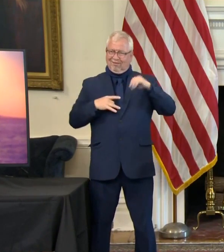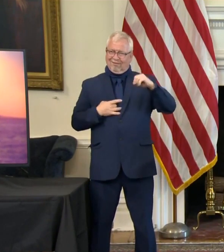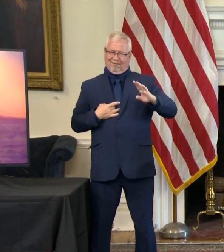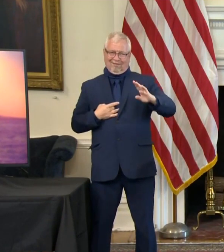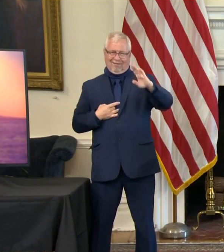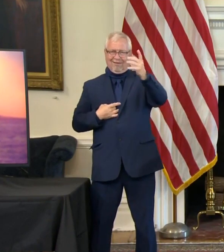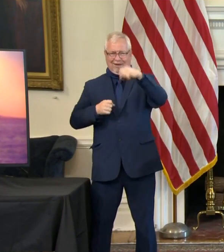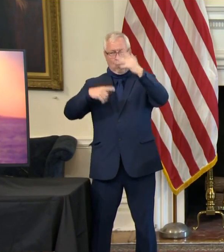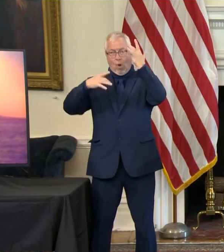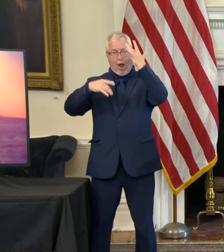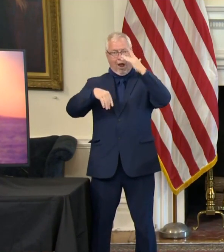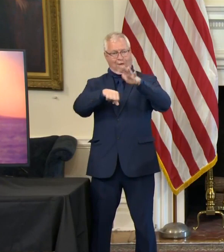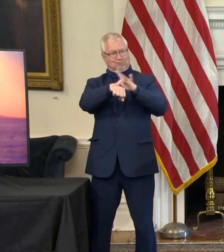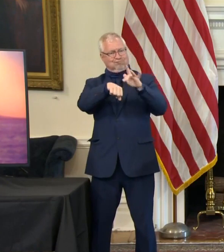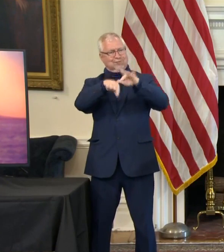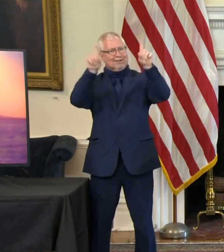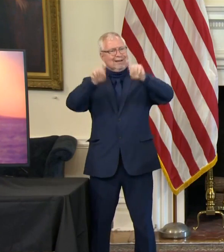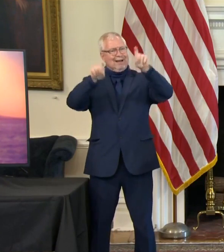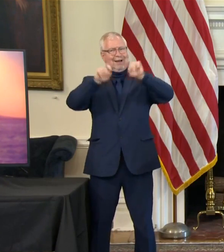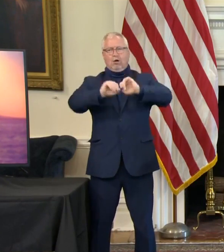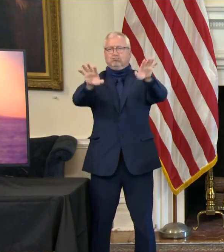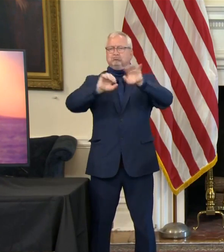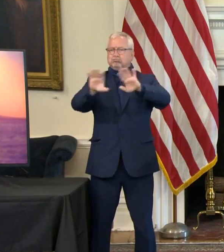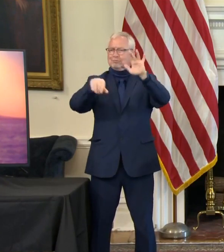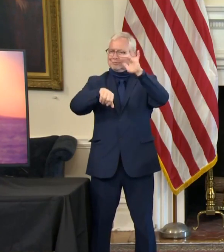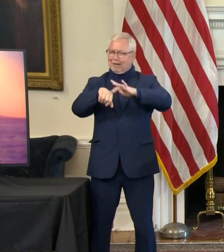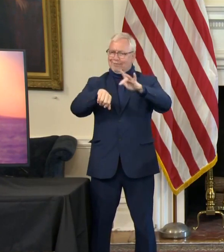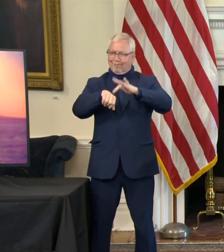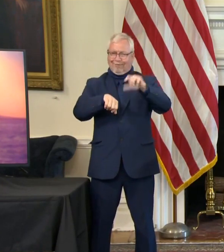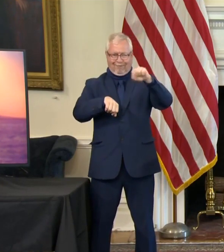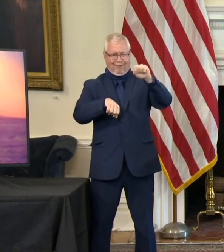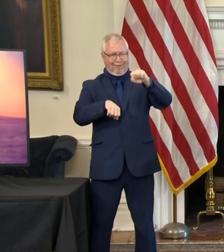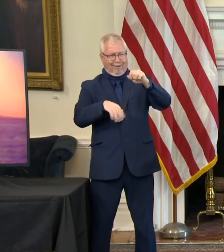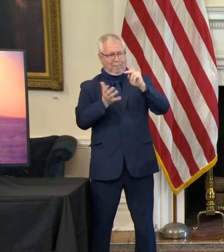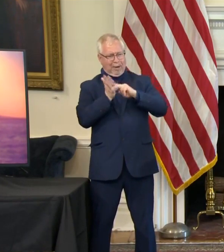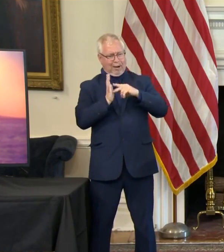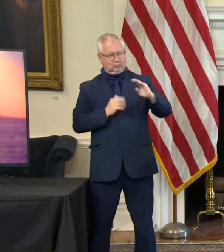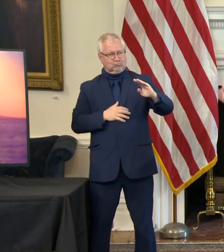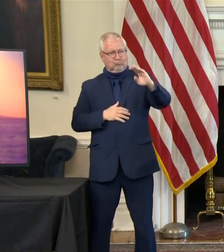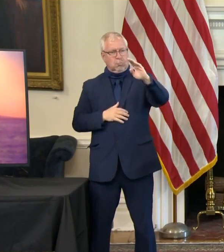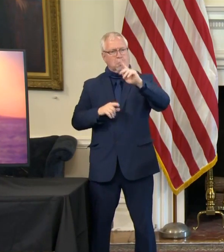CASES ARE GOING TO GO UP EVERY DAY UNTIL WE HAVE A VACCINE.